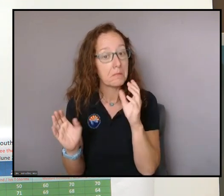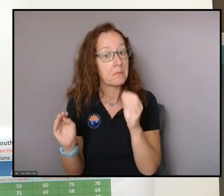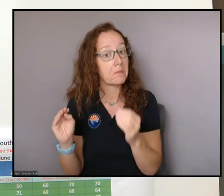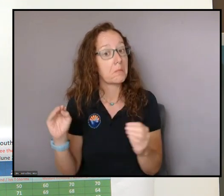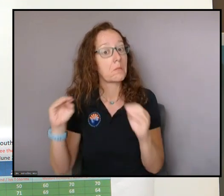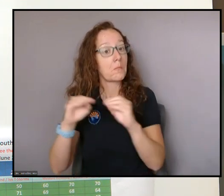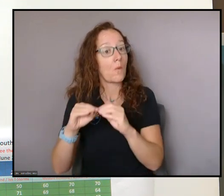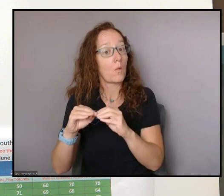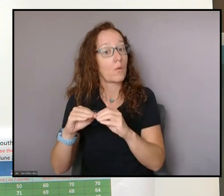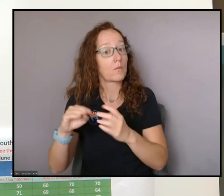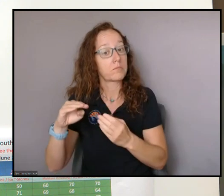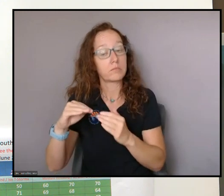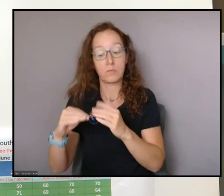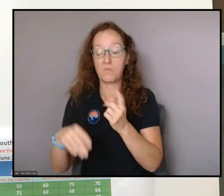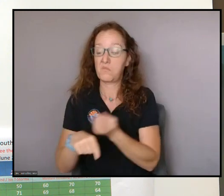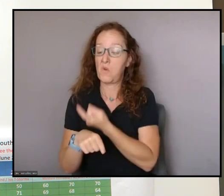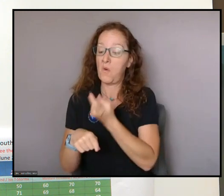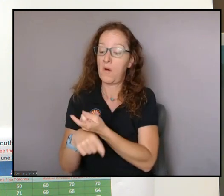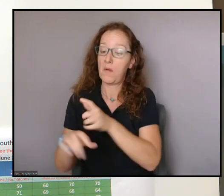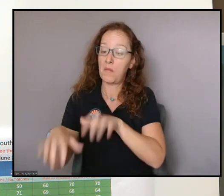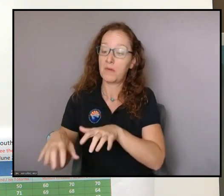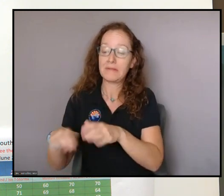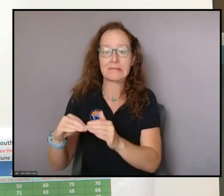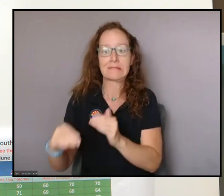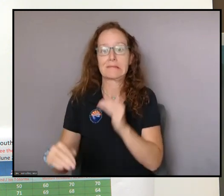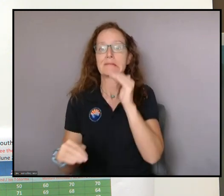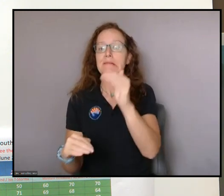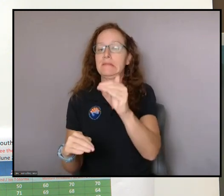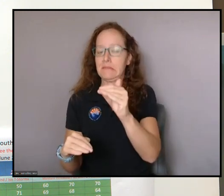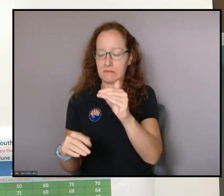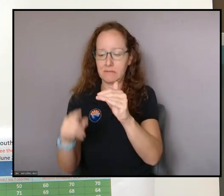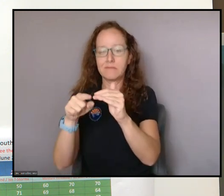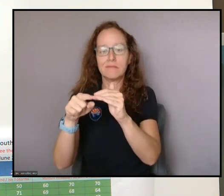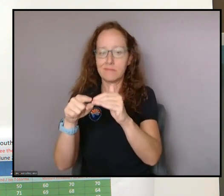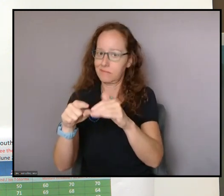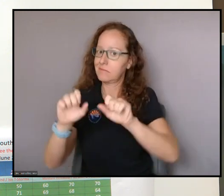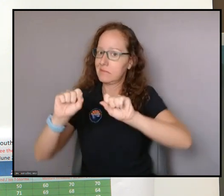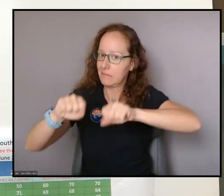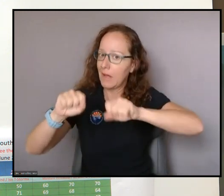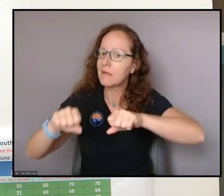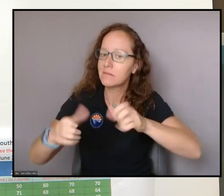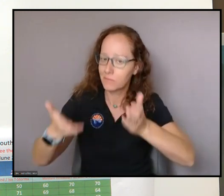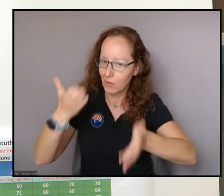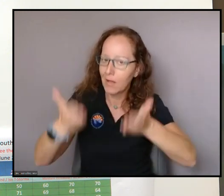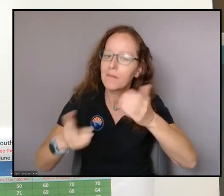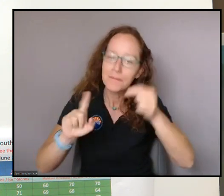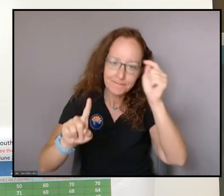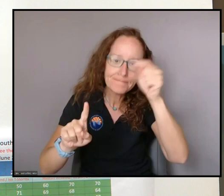of Arizona and Western New Mexico. Out here in Eastern New Mexico, we're still leaning in that above normal